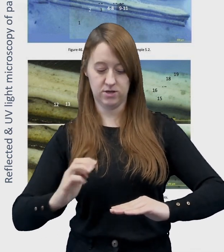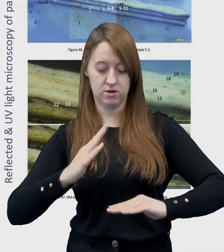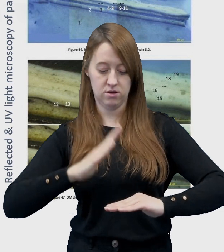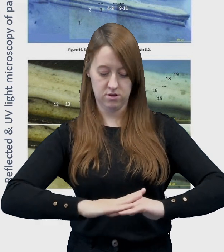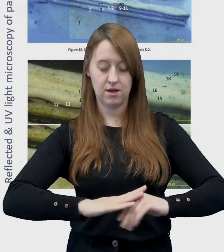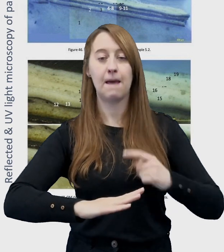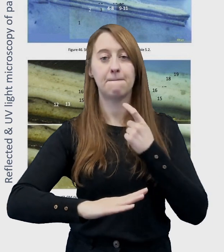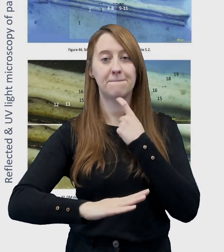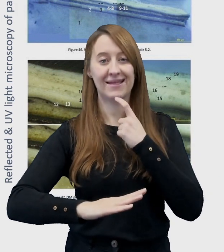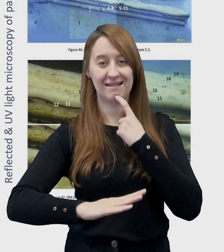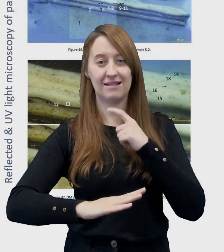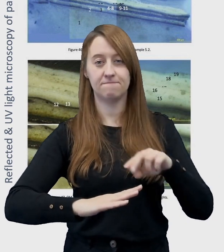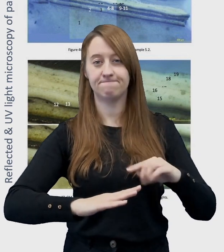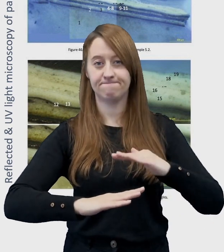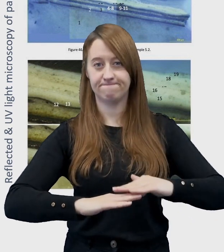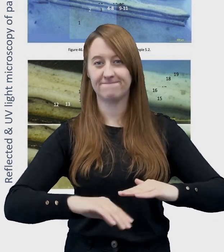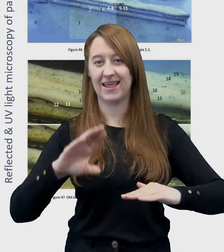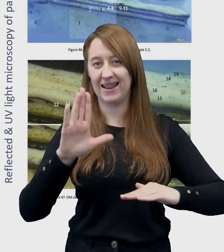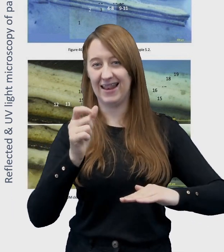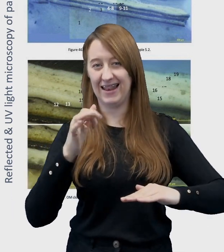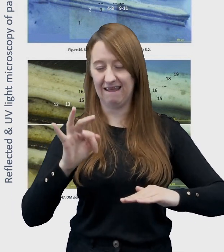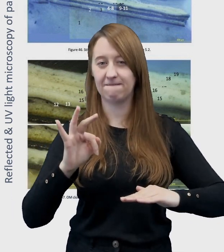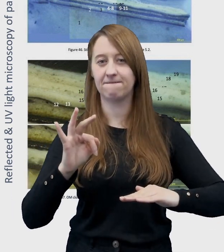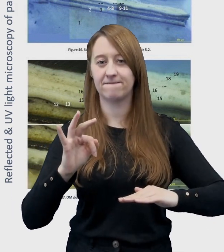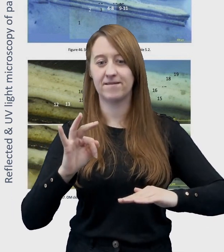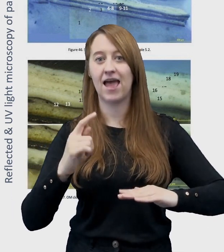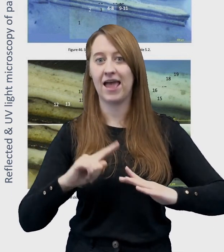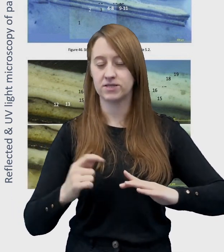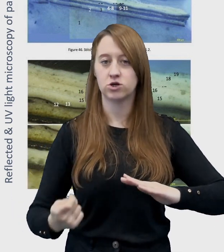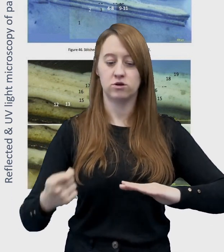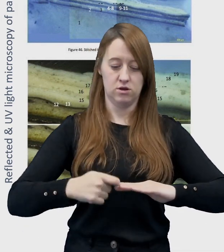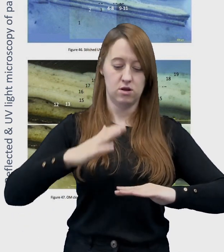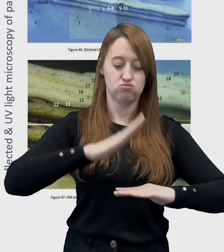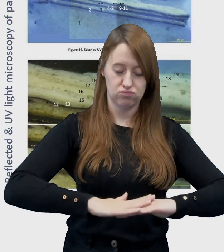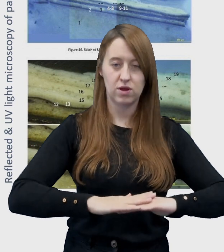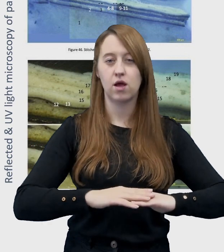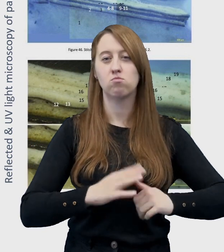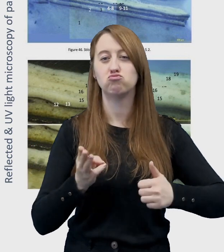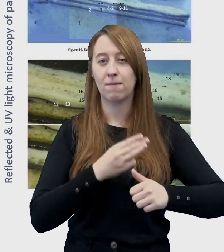another preparation there and another layer of metal leaf.